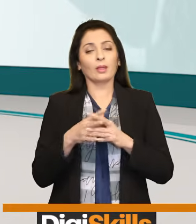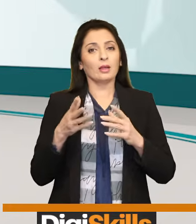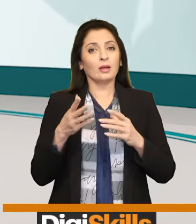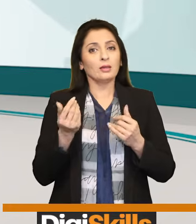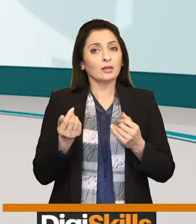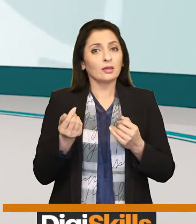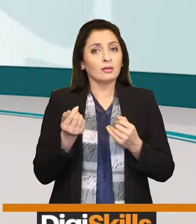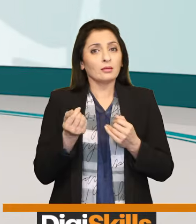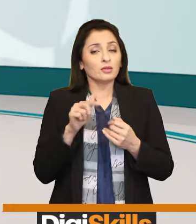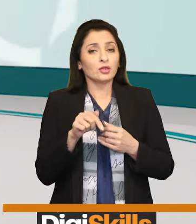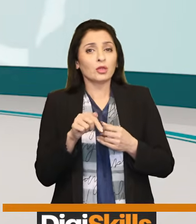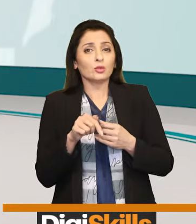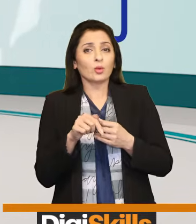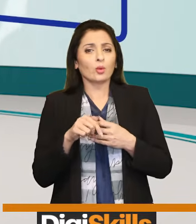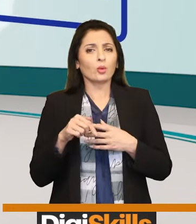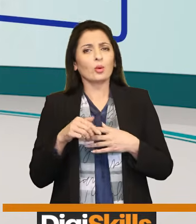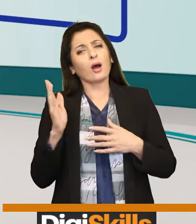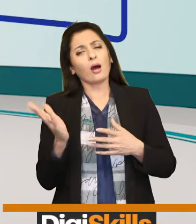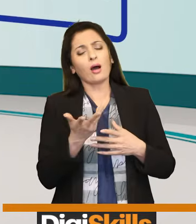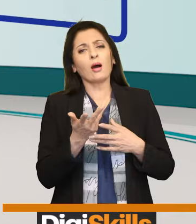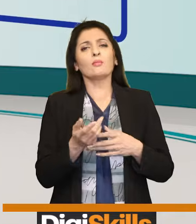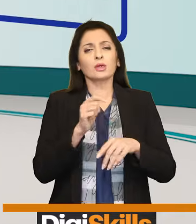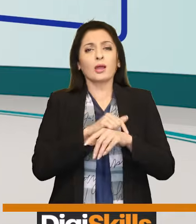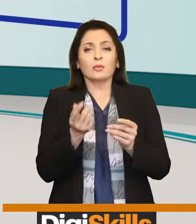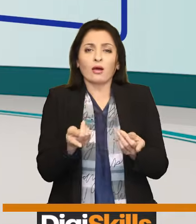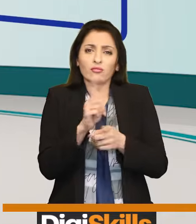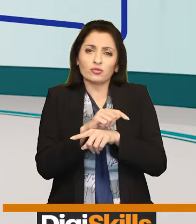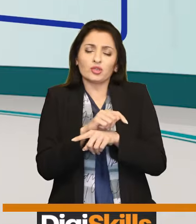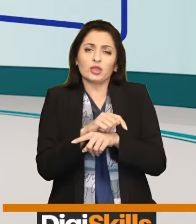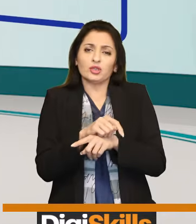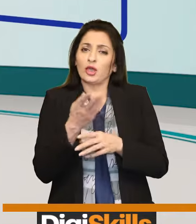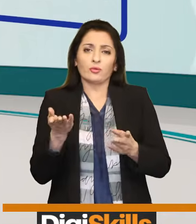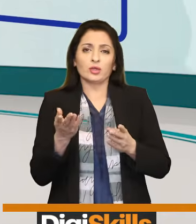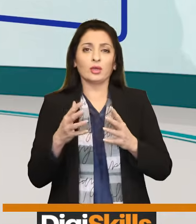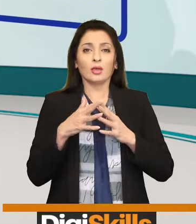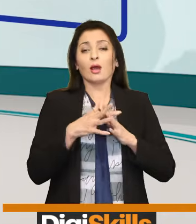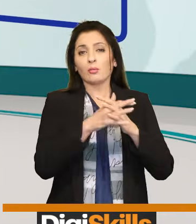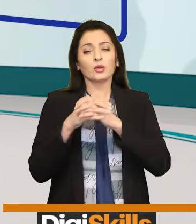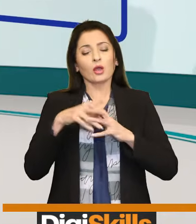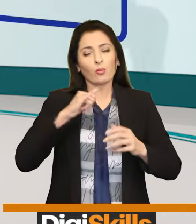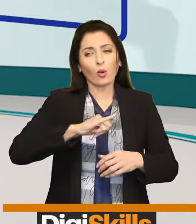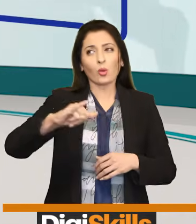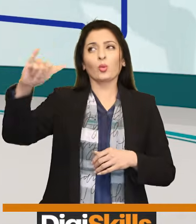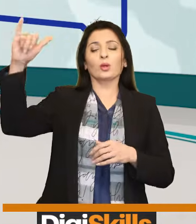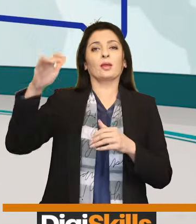But that's what a general time difference is because America is seven seas apart from us.